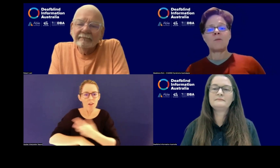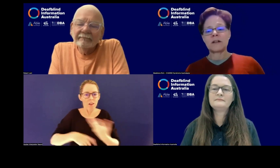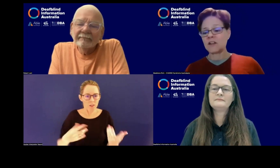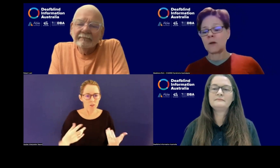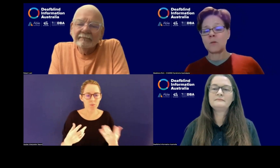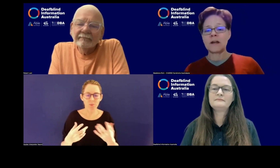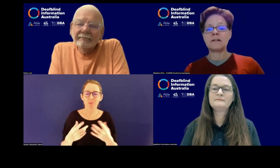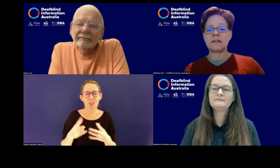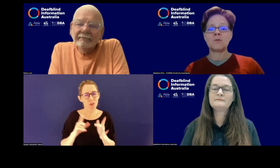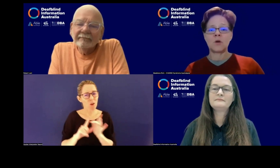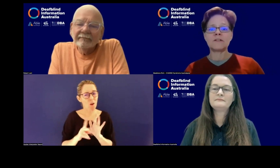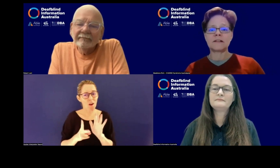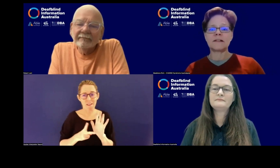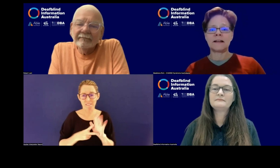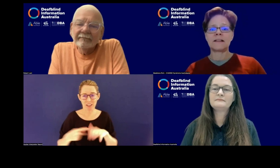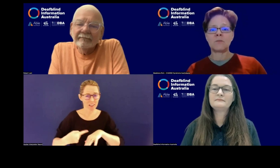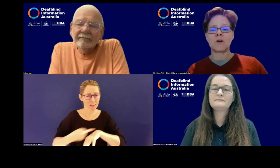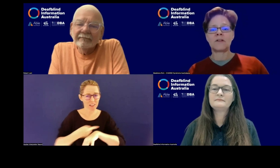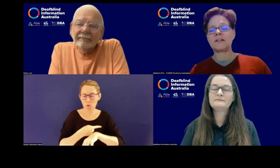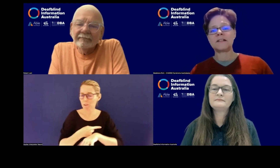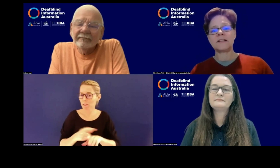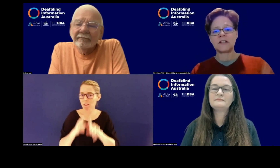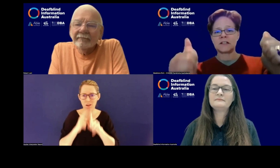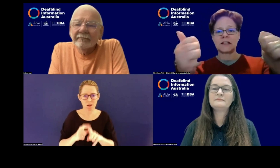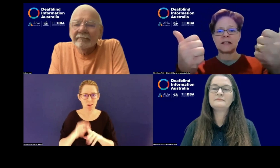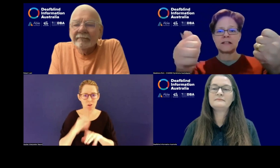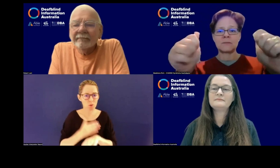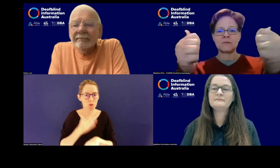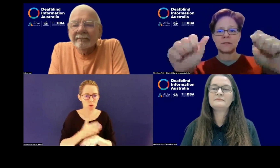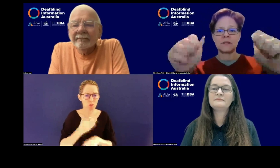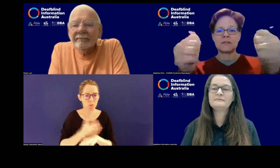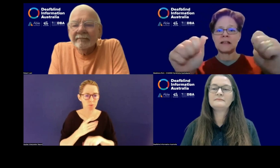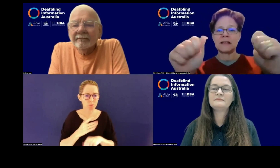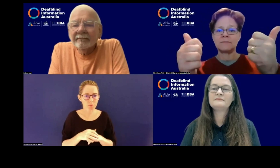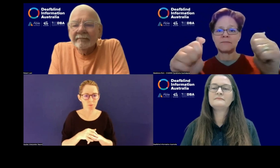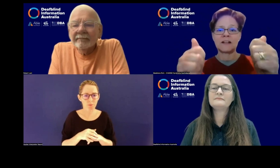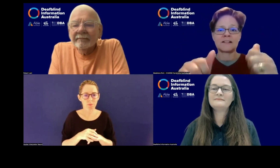And one time when it was a lengthy process he just stuck his thumbs up and did that and